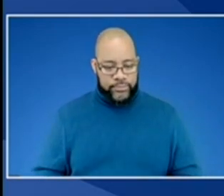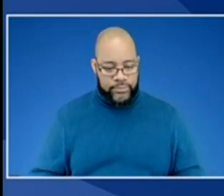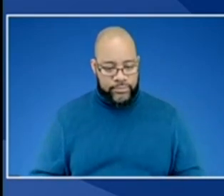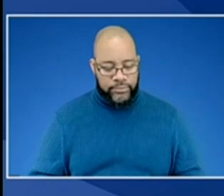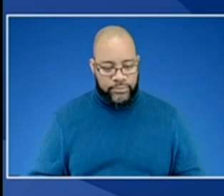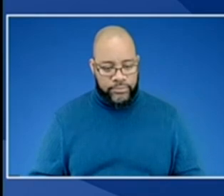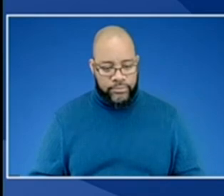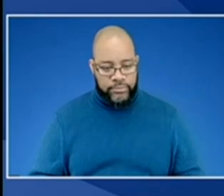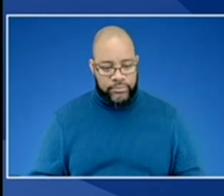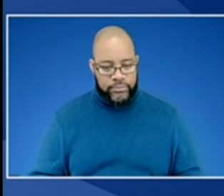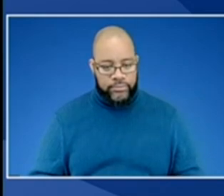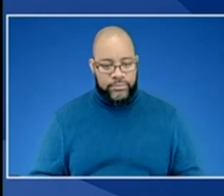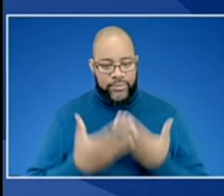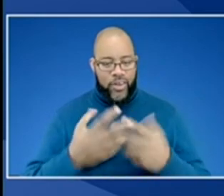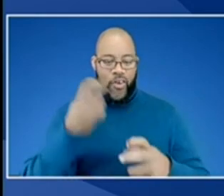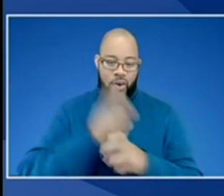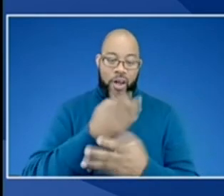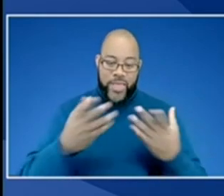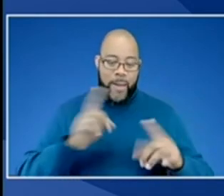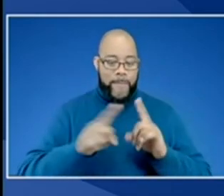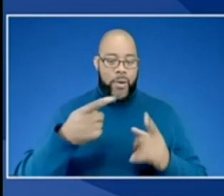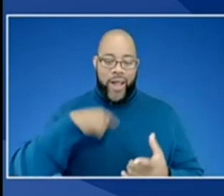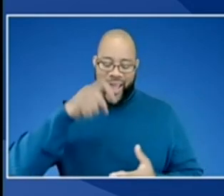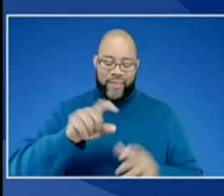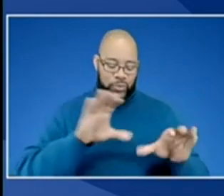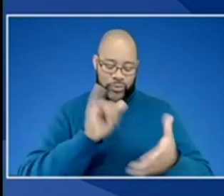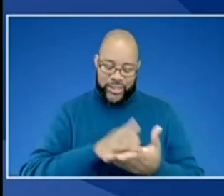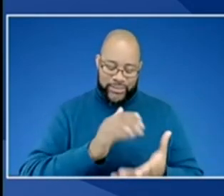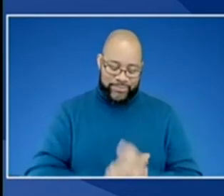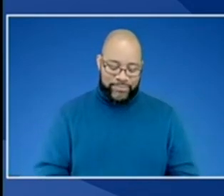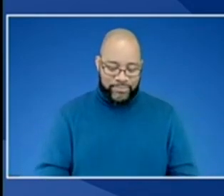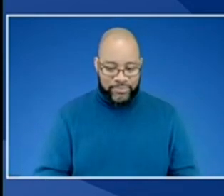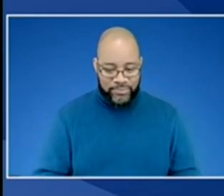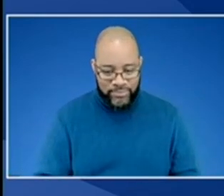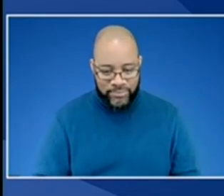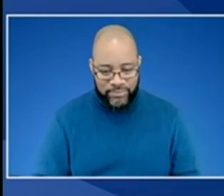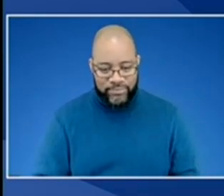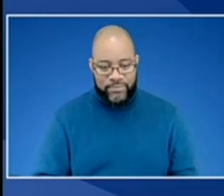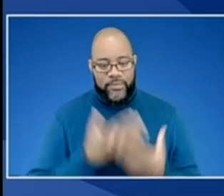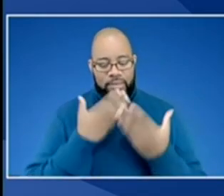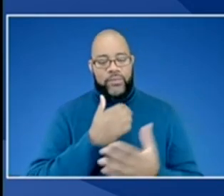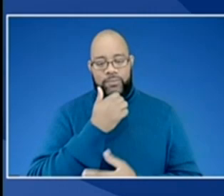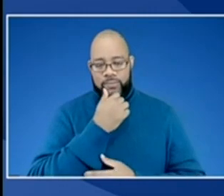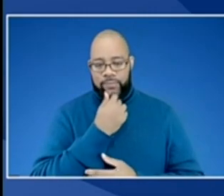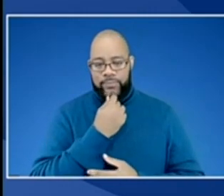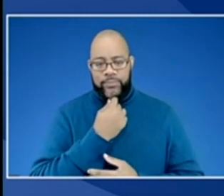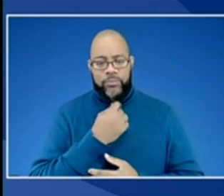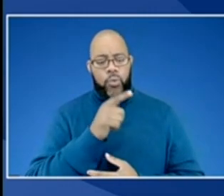Thank you. Hard thing, but we got to do it. Thank you. Brady, who do we have next?